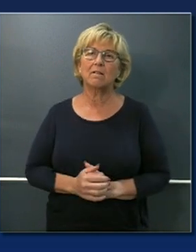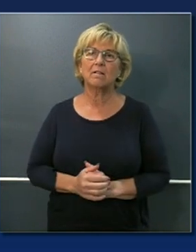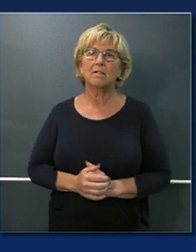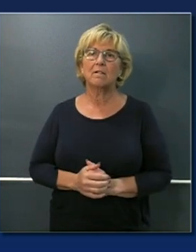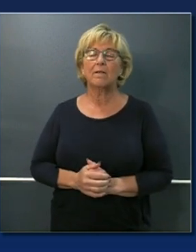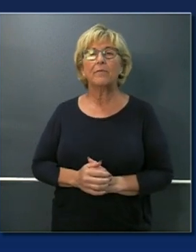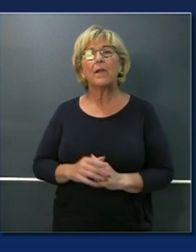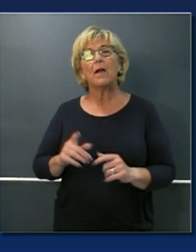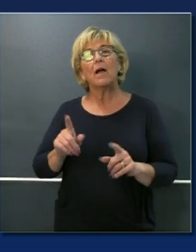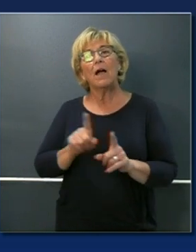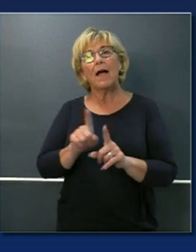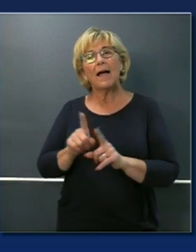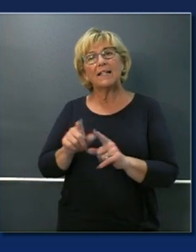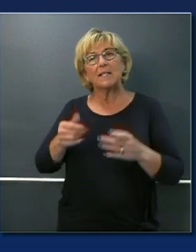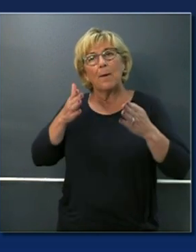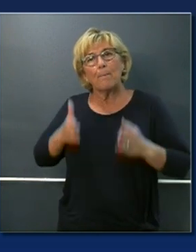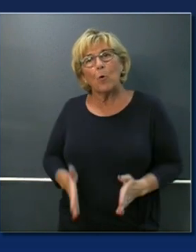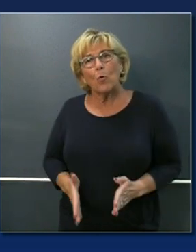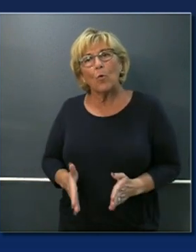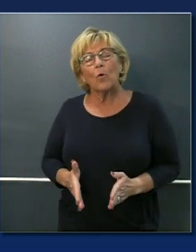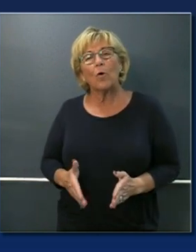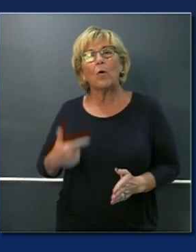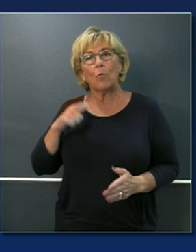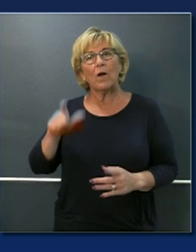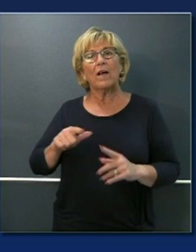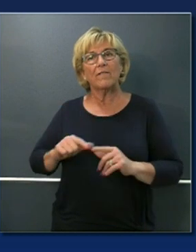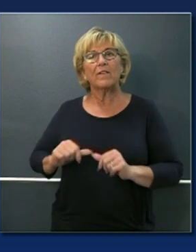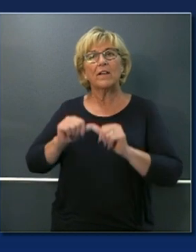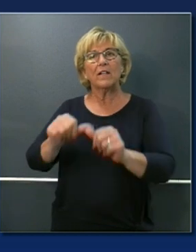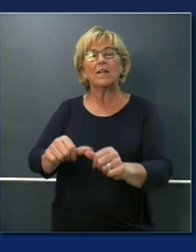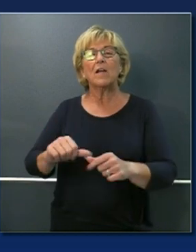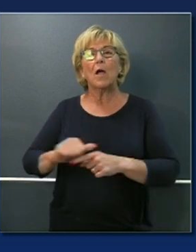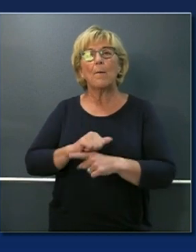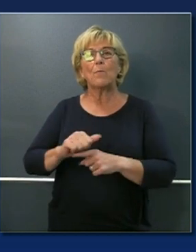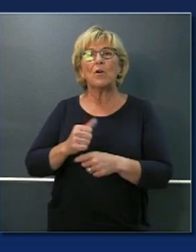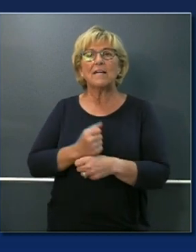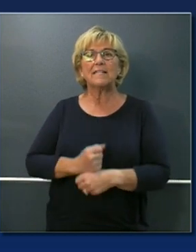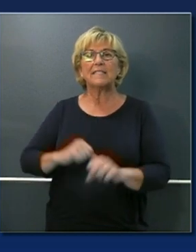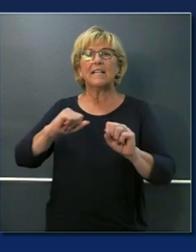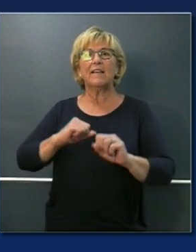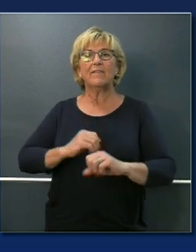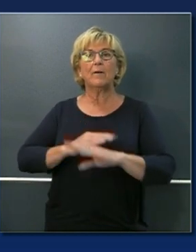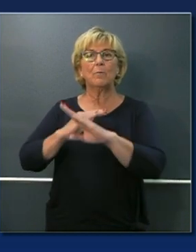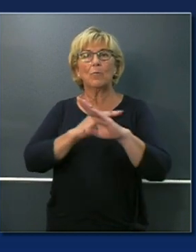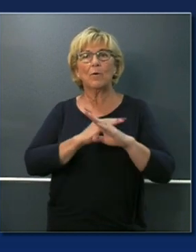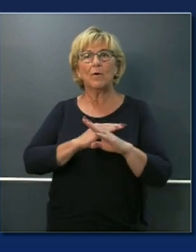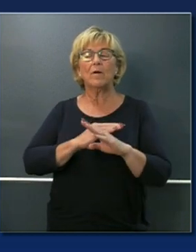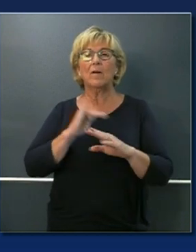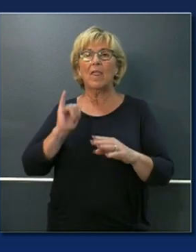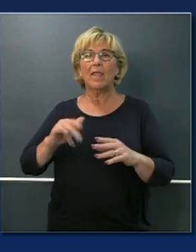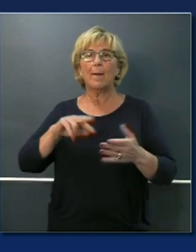ENVIRONMENTS CAN START TO OPEN AND AGAIN JUST TO EMPHASIZE IN THOSE PLACES WERE CONTINUE TO WORK FROM HOME WE CAN ENCOURAGE BUSINESSES TO SUPPORT THOSE OPPORTUNITIES BECAUSE STAYING